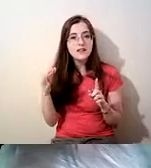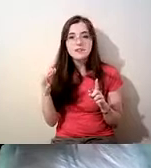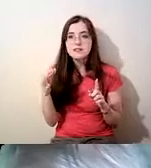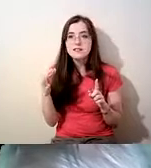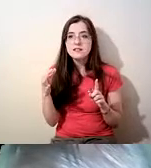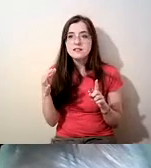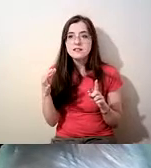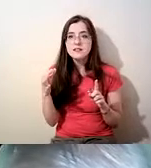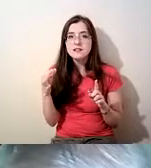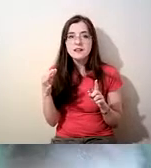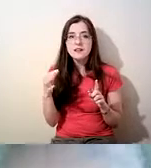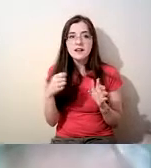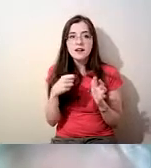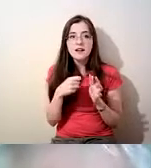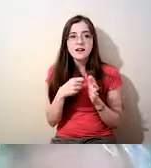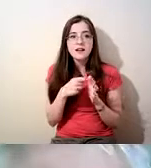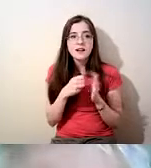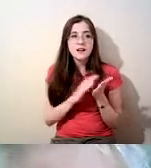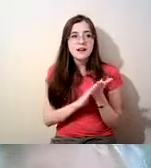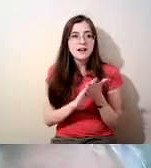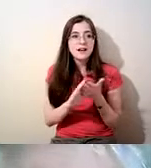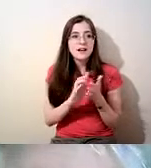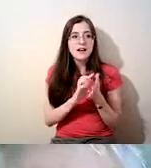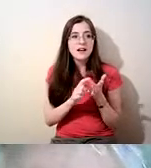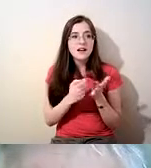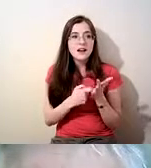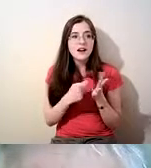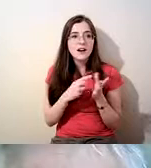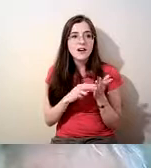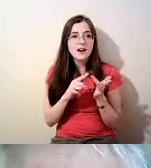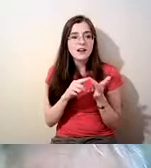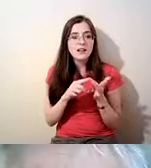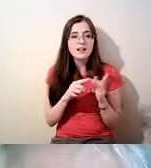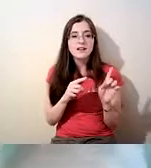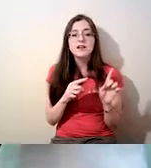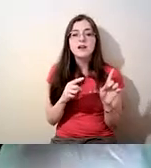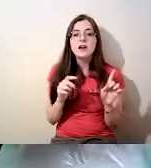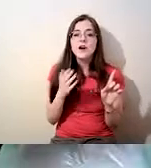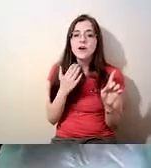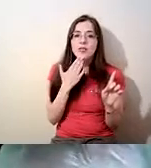oh thank you christine thank you carmen um yeah i just wanted to say that going along with